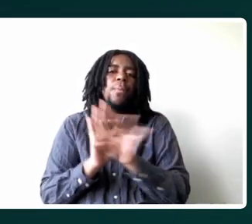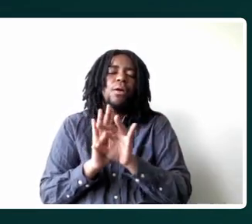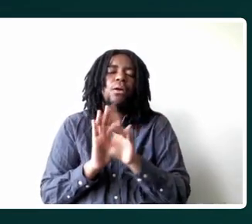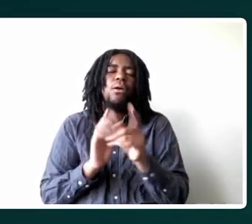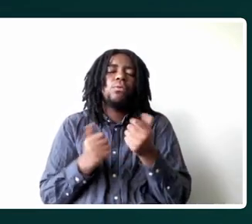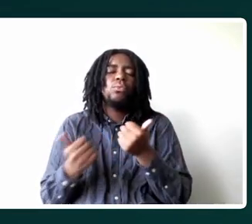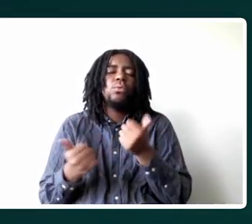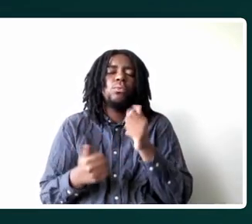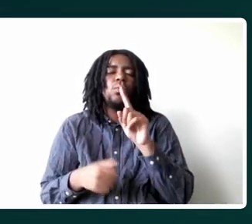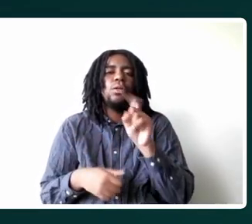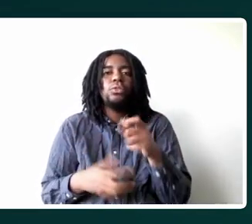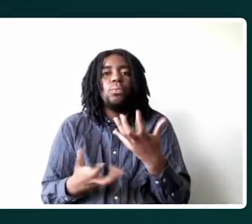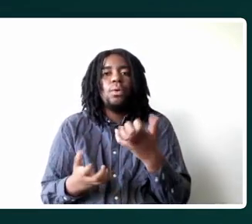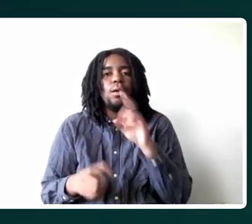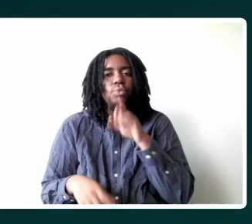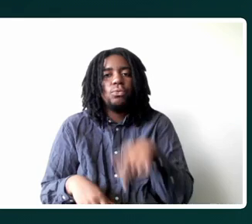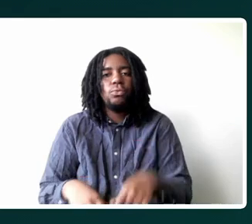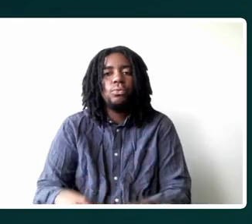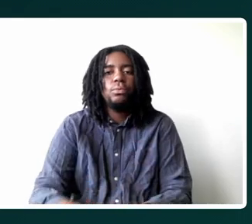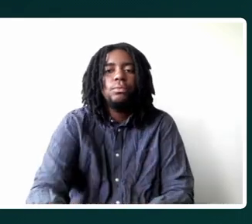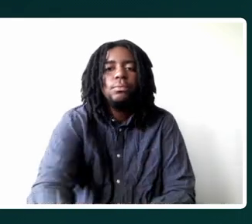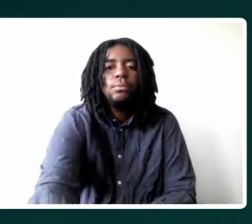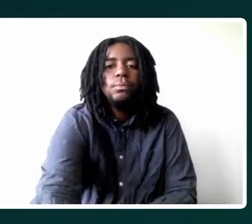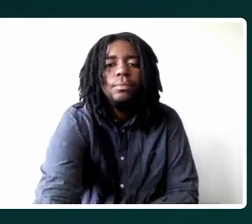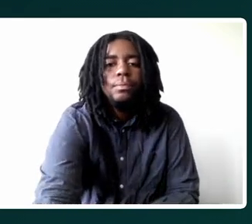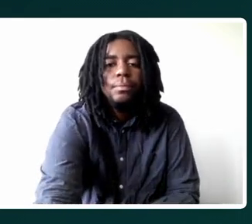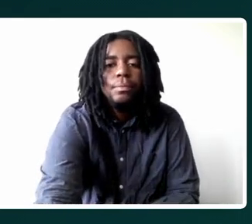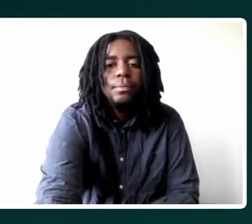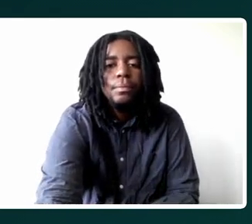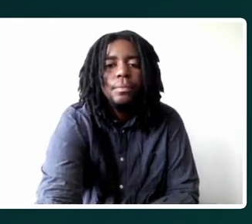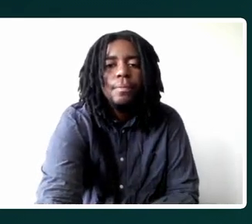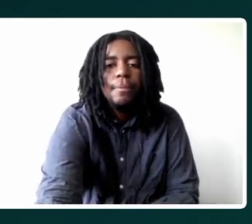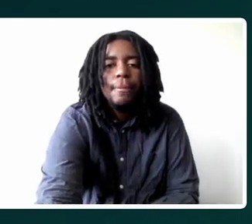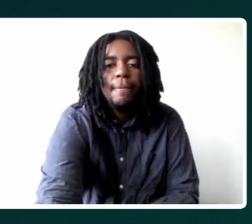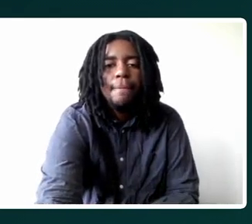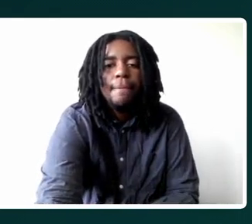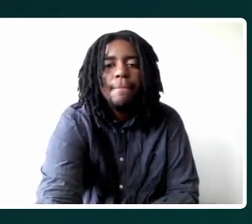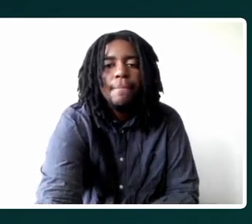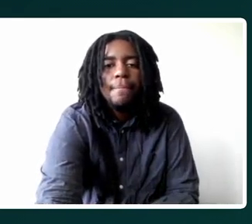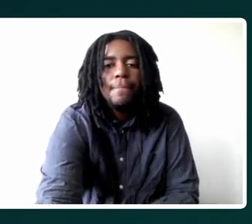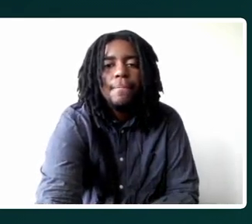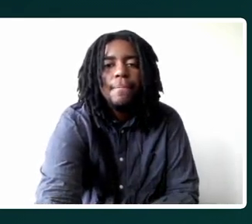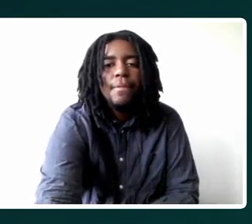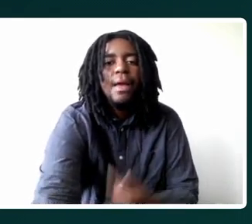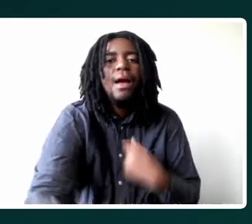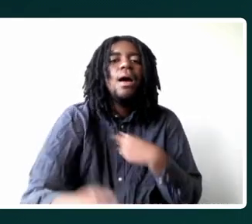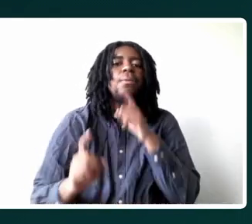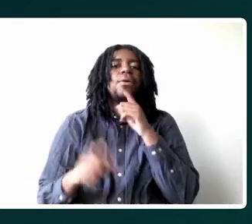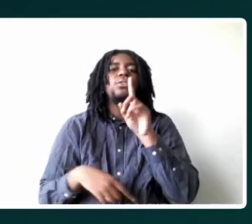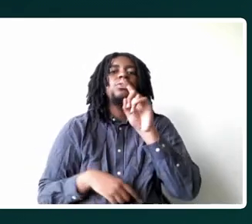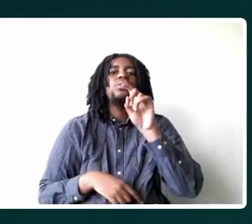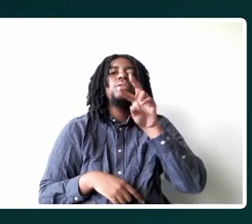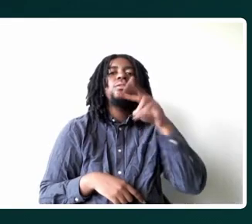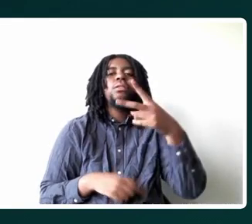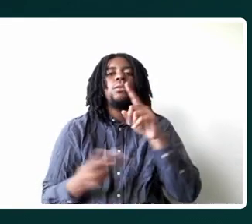Philippa Rappoport: I really -- well, I'm answering the second question. And I really resonate with that first one, refugees crossing